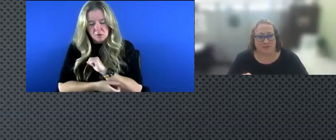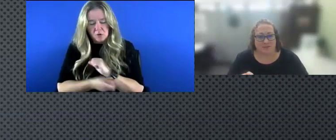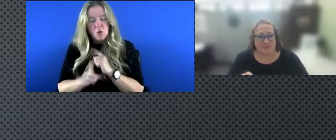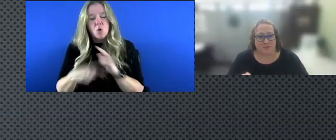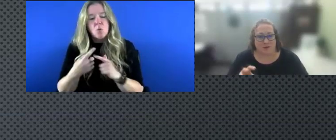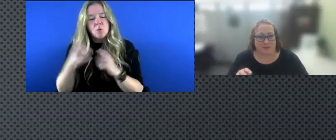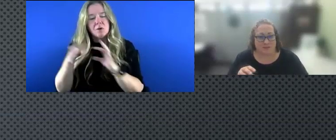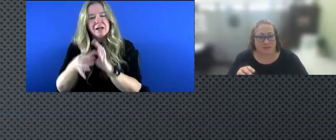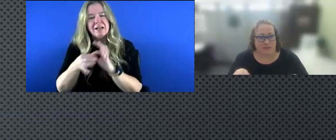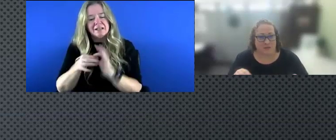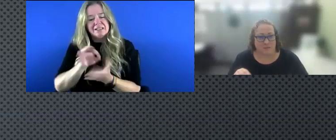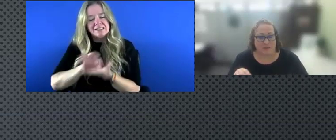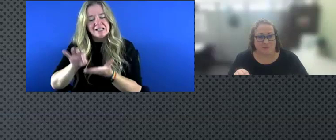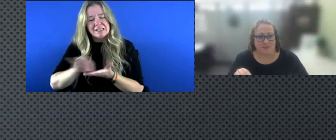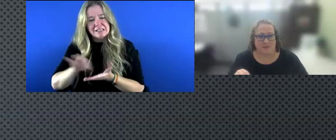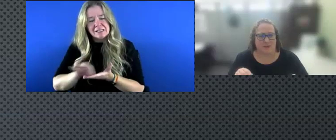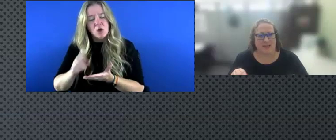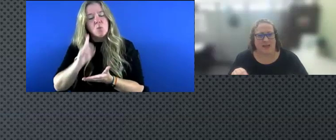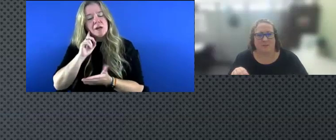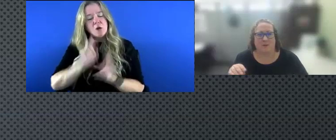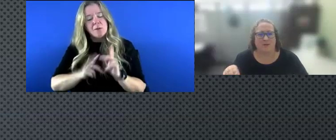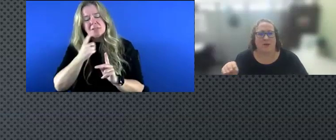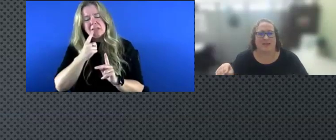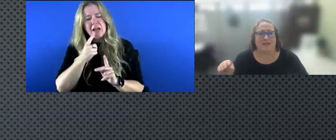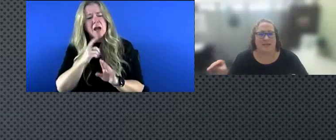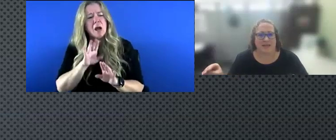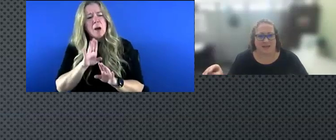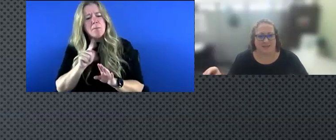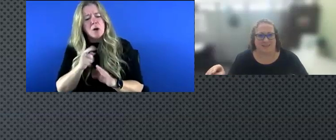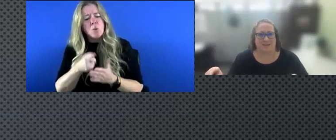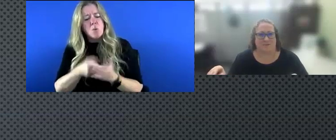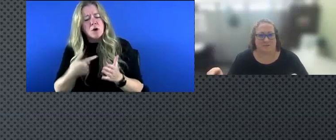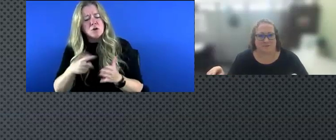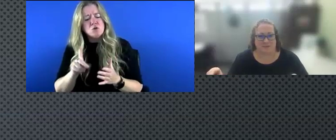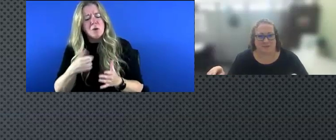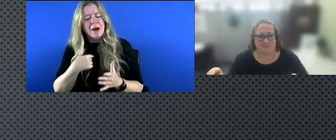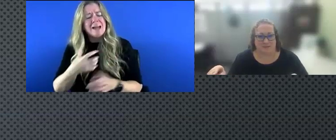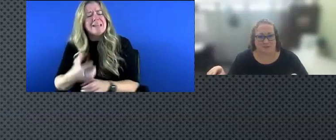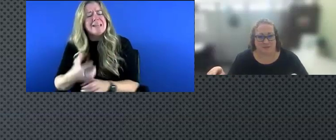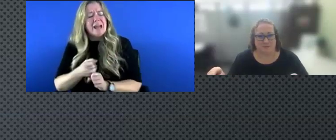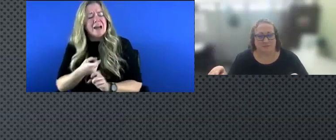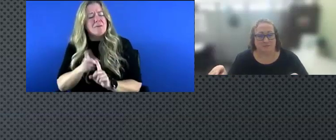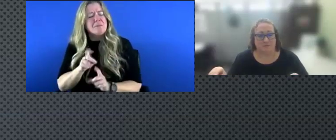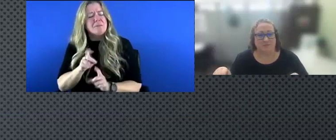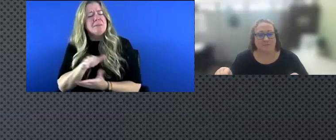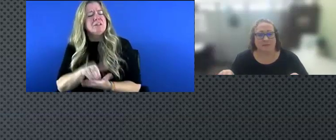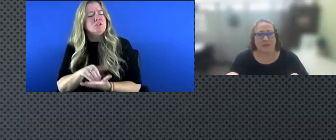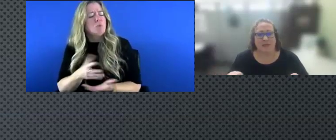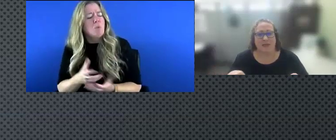the census, we always hear people say, But yeah, what do I get from DB Central?